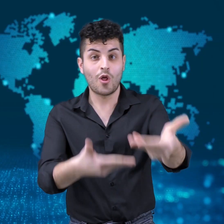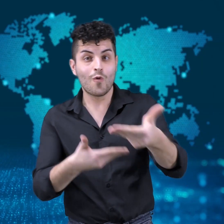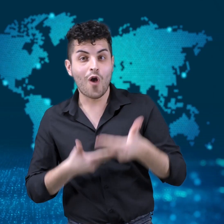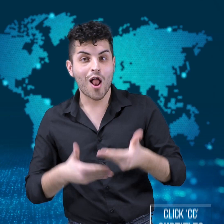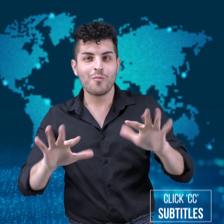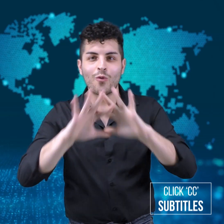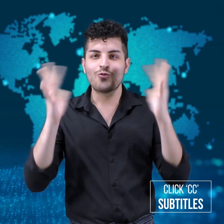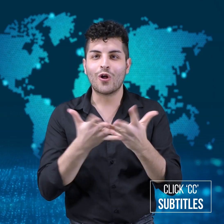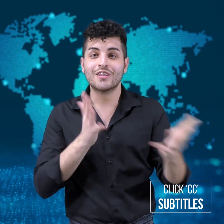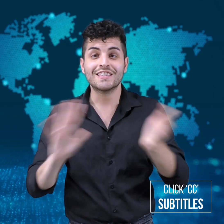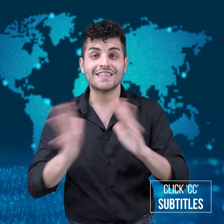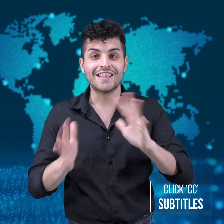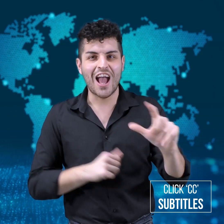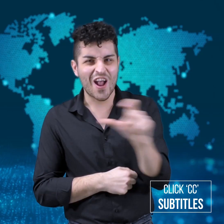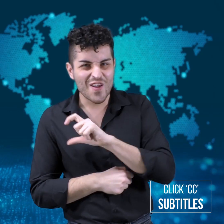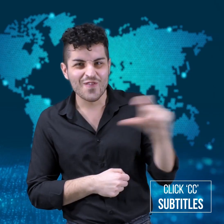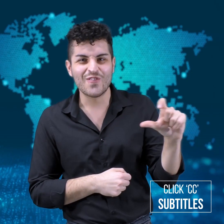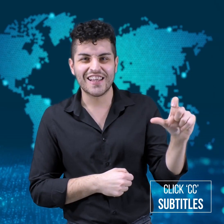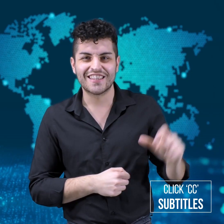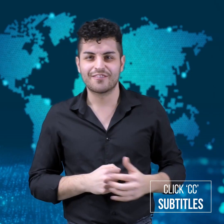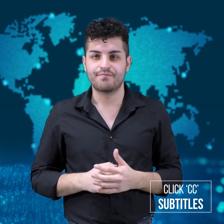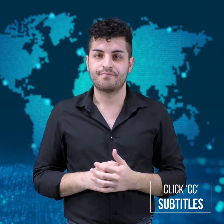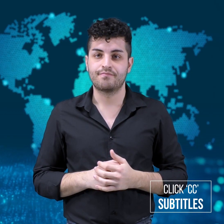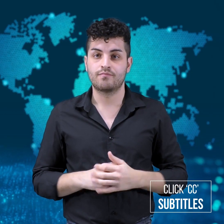Welcome to WorldSign Week!